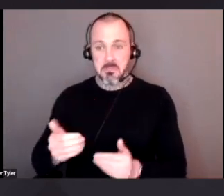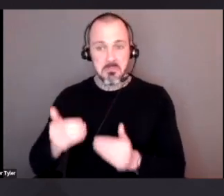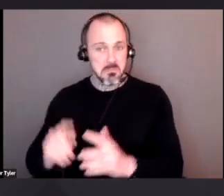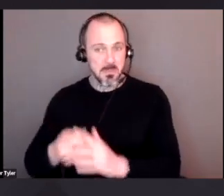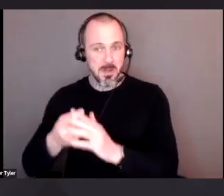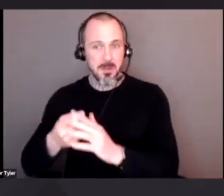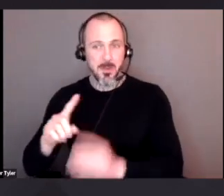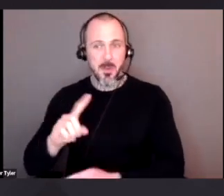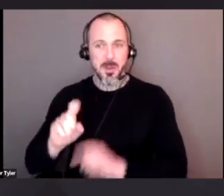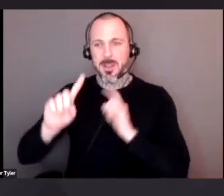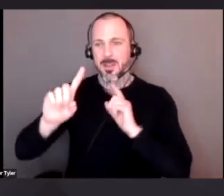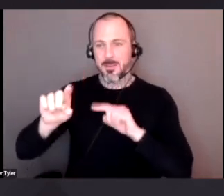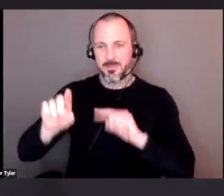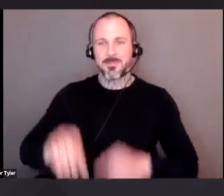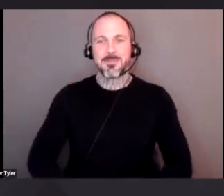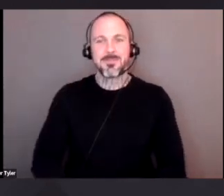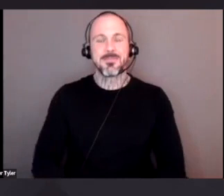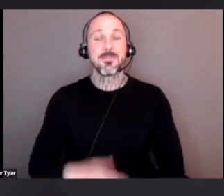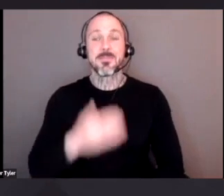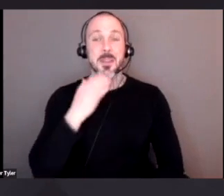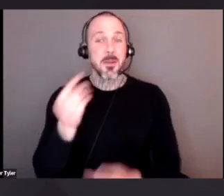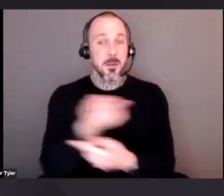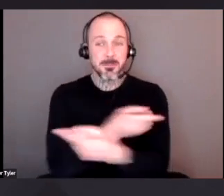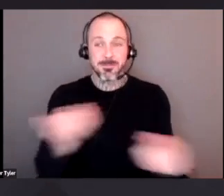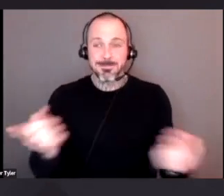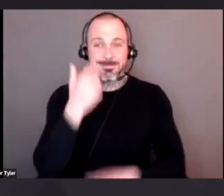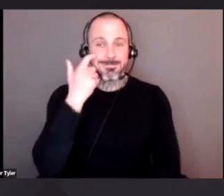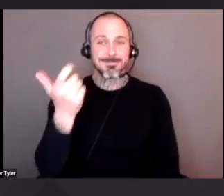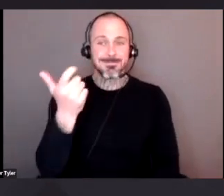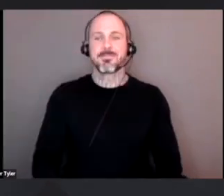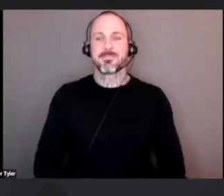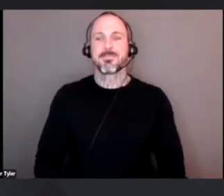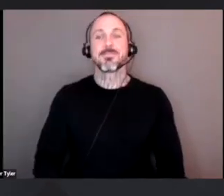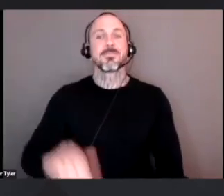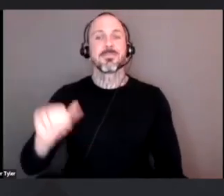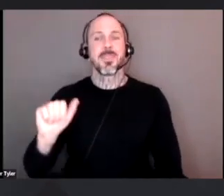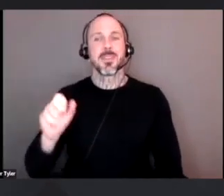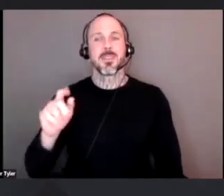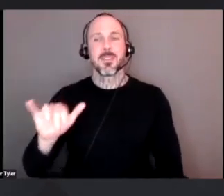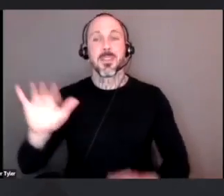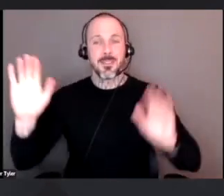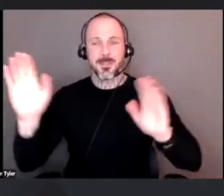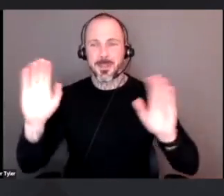Thank you so much to Tonya and Dave just a big celebration for both of them joining today and sharing some wonderful information